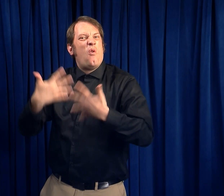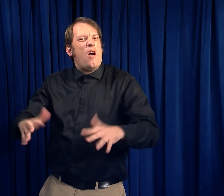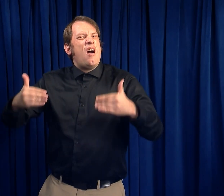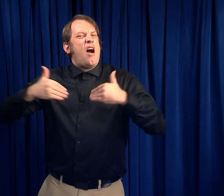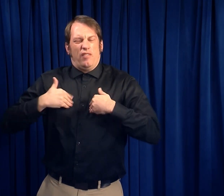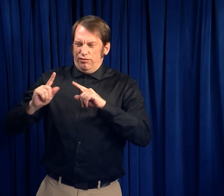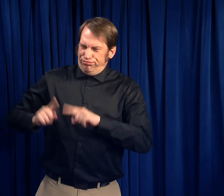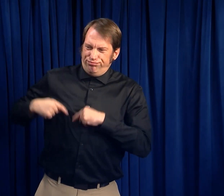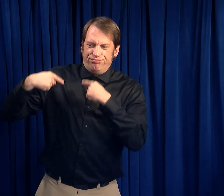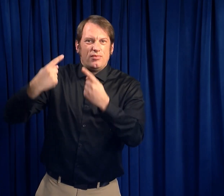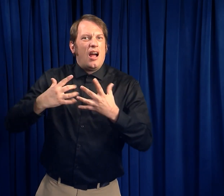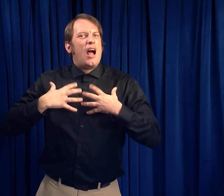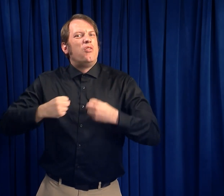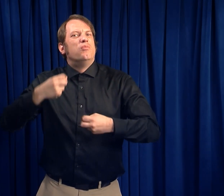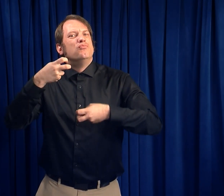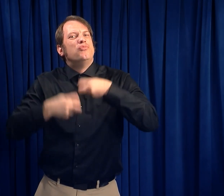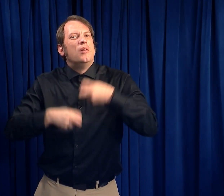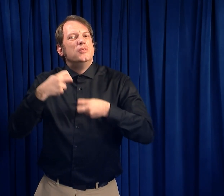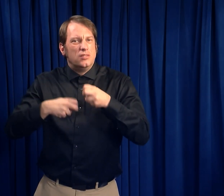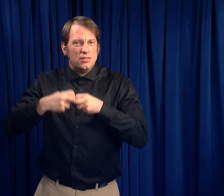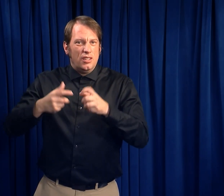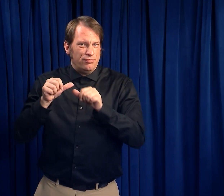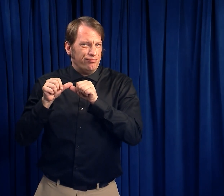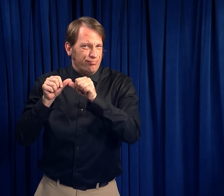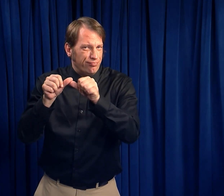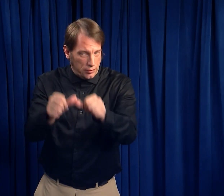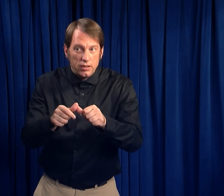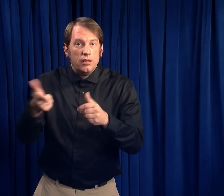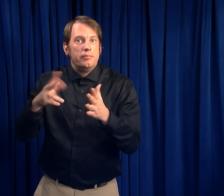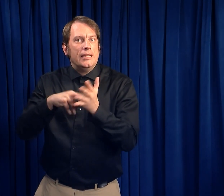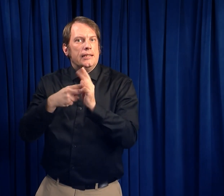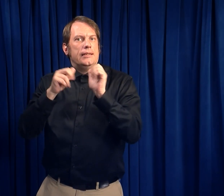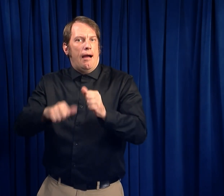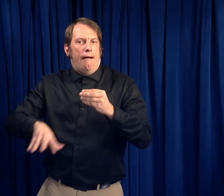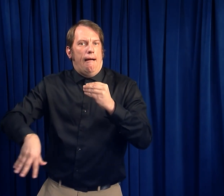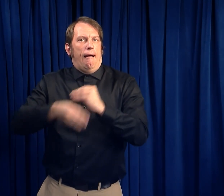chronic medical conditions have additional risk factors.